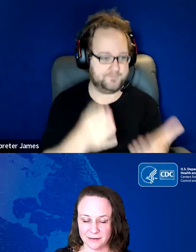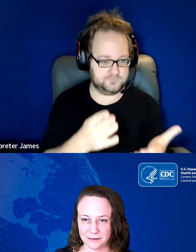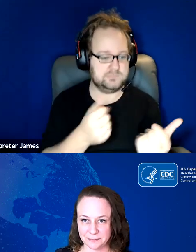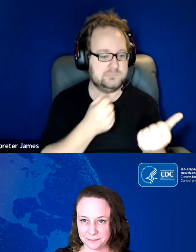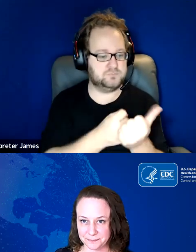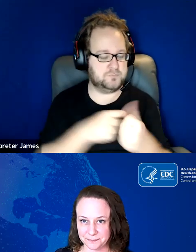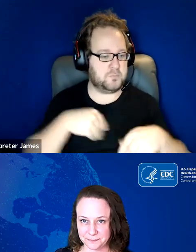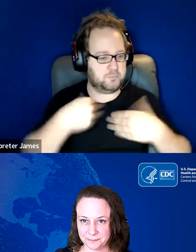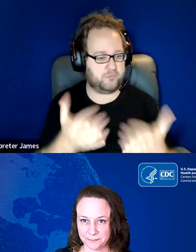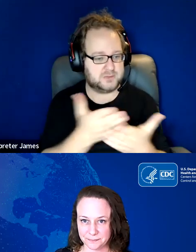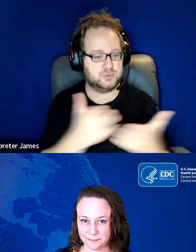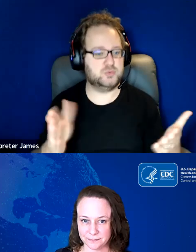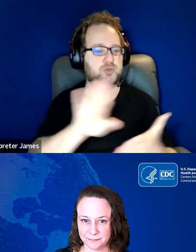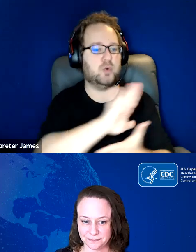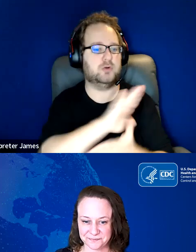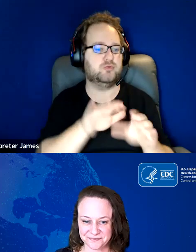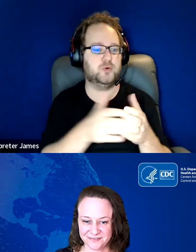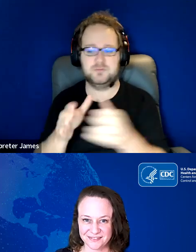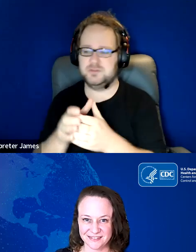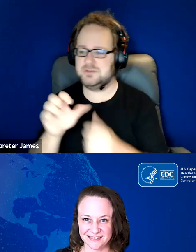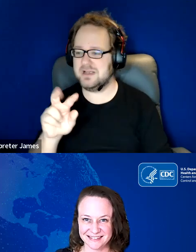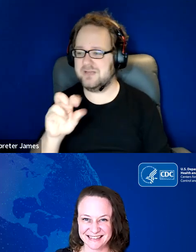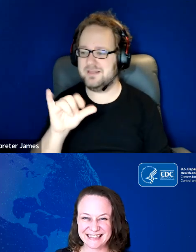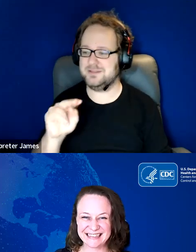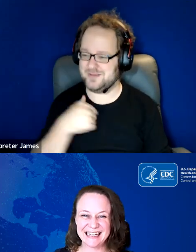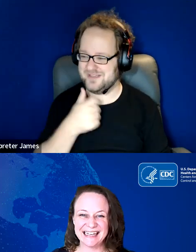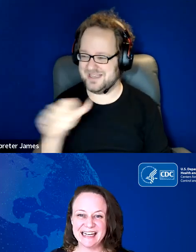Dr. 20man do you ever any other thoughts?